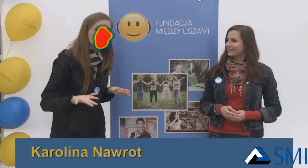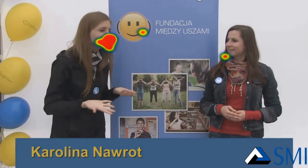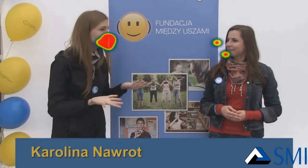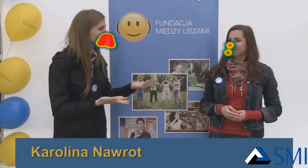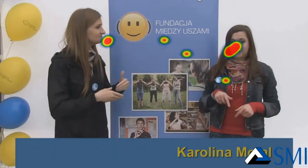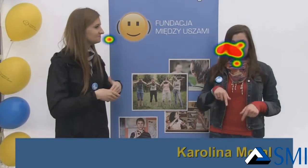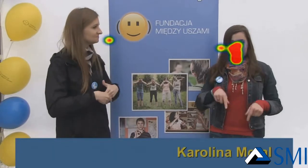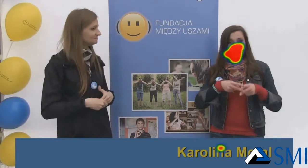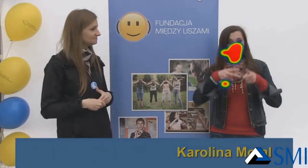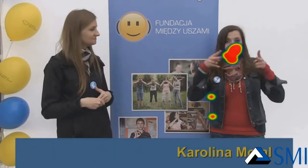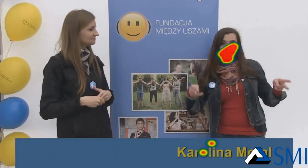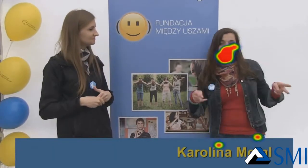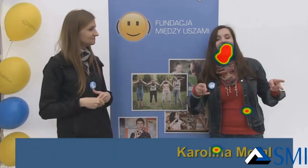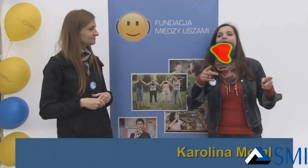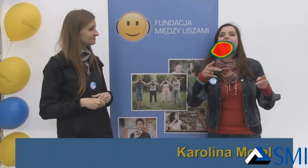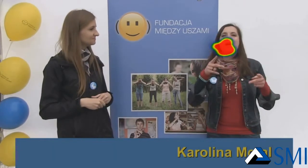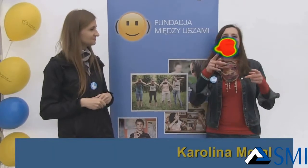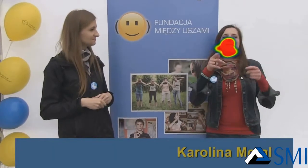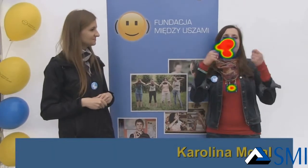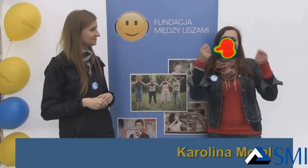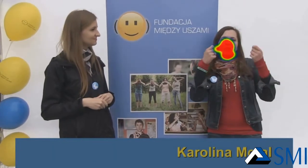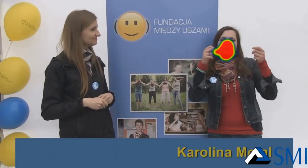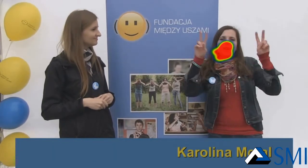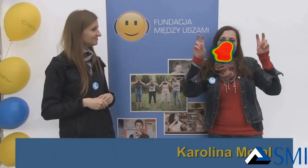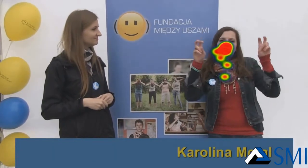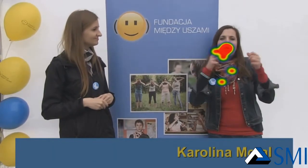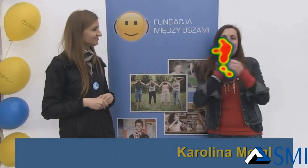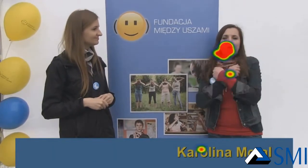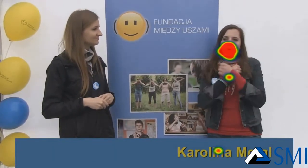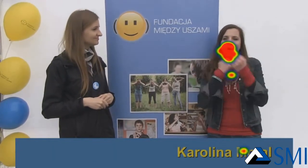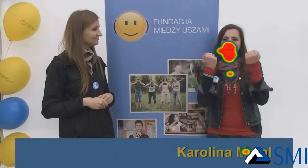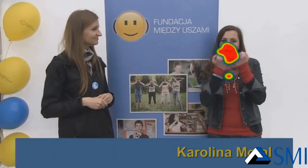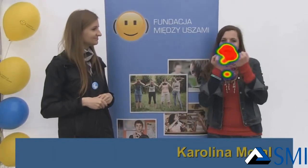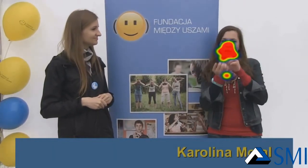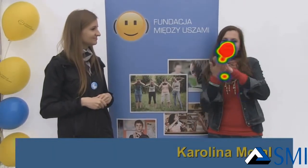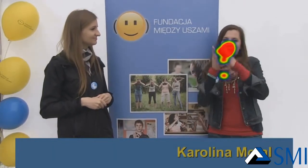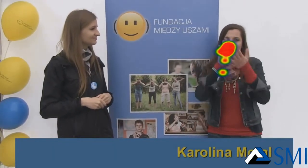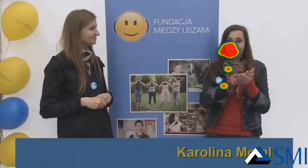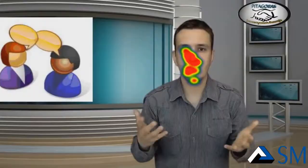as well as everything that happens in the background the film does not significantly affect perception of a message.